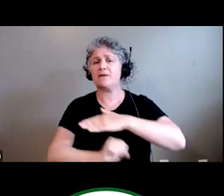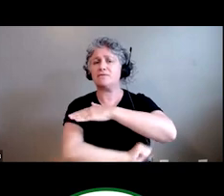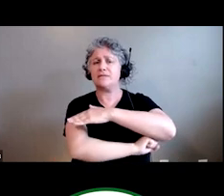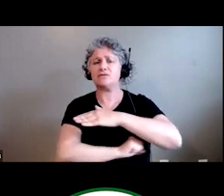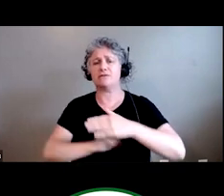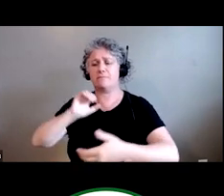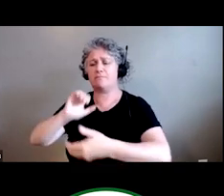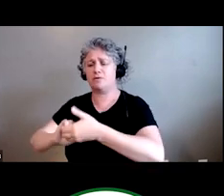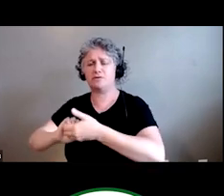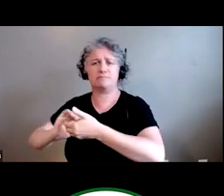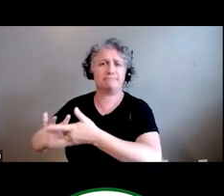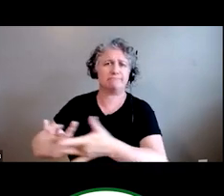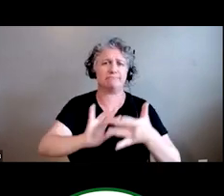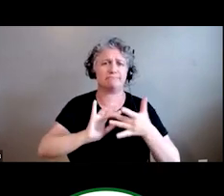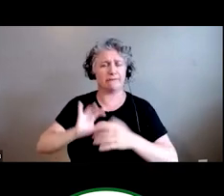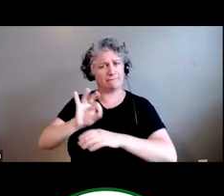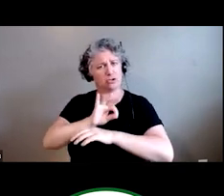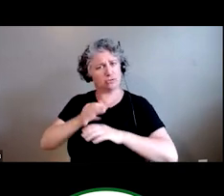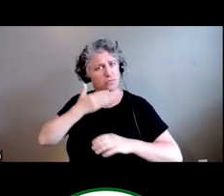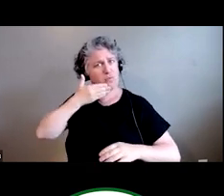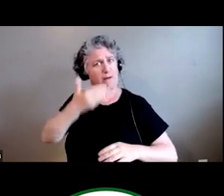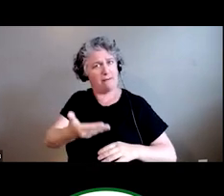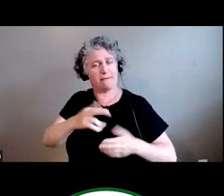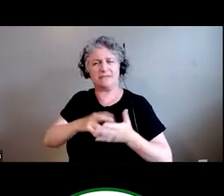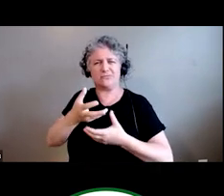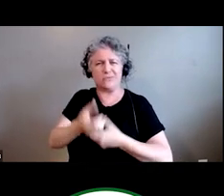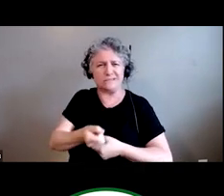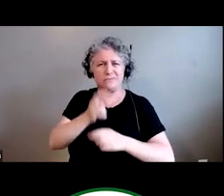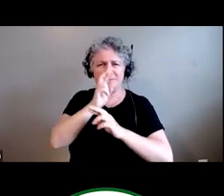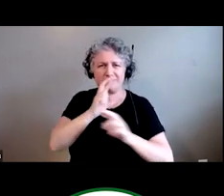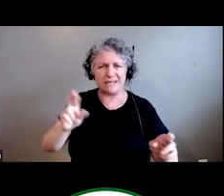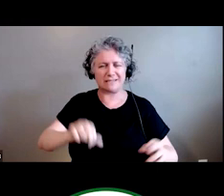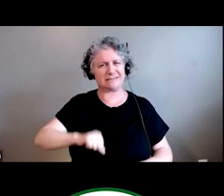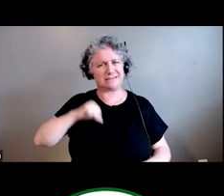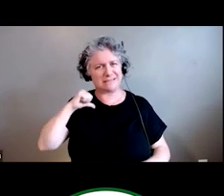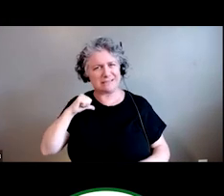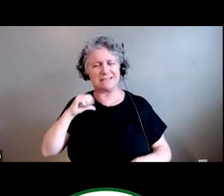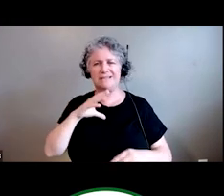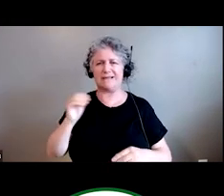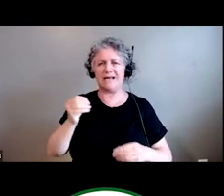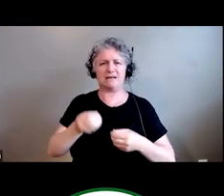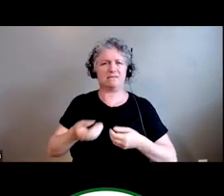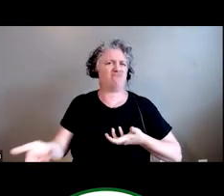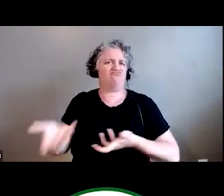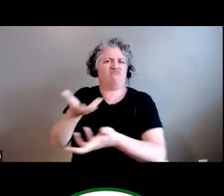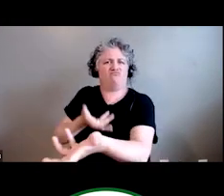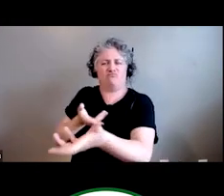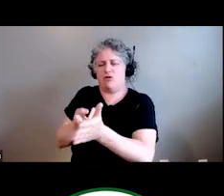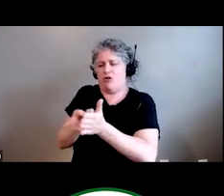Principal 2, we believe collaborating effectively to produce positive impact in society involves